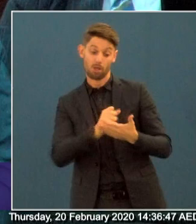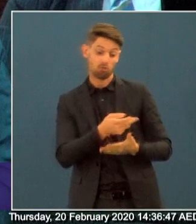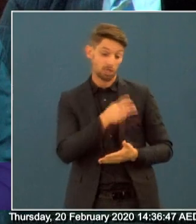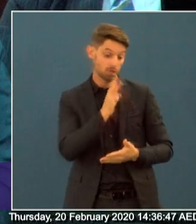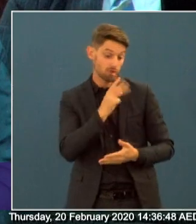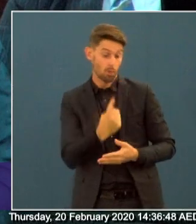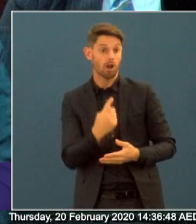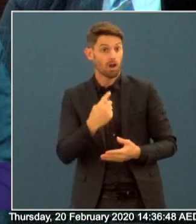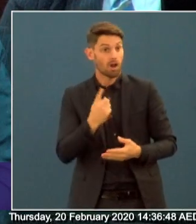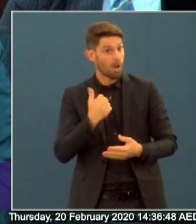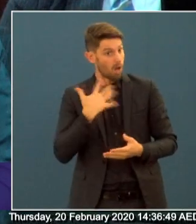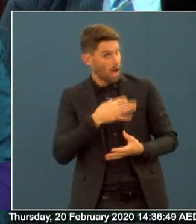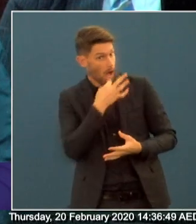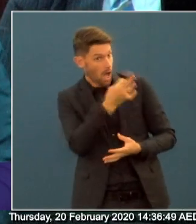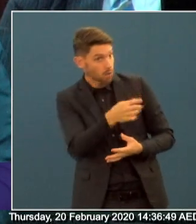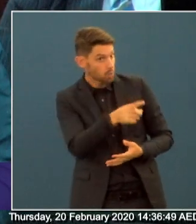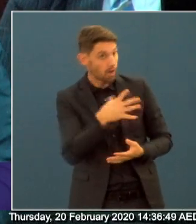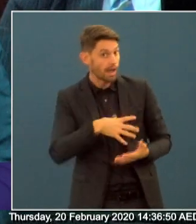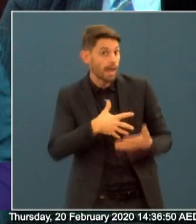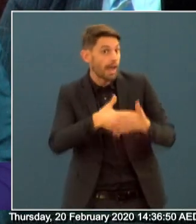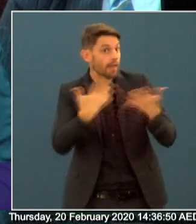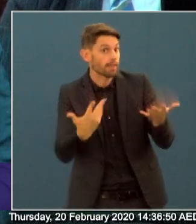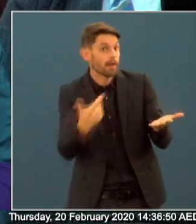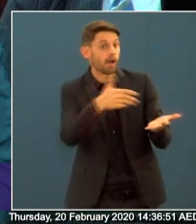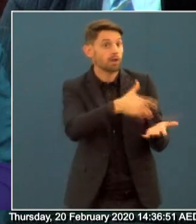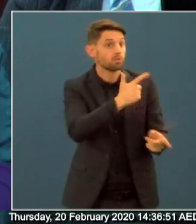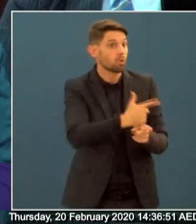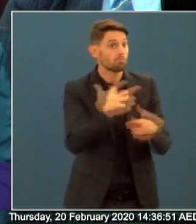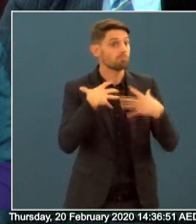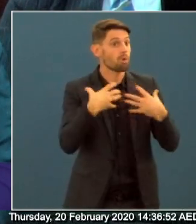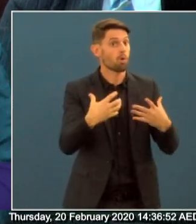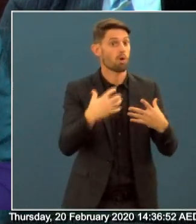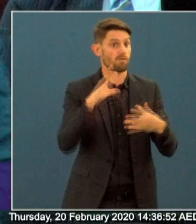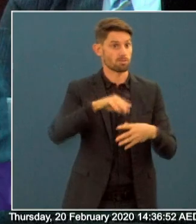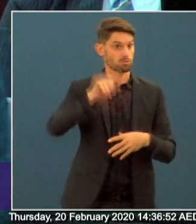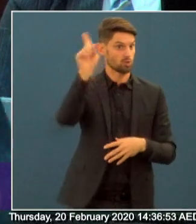what do you want to say to the Royal Commission in addition to what we've covered or anything by way of conclusion?